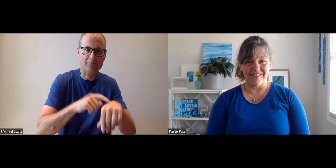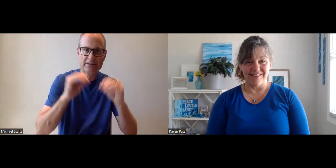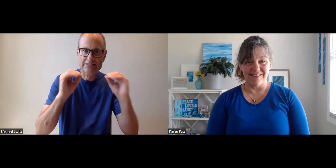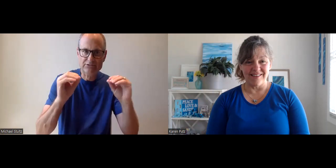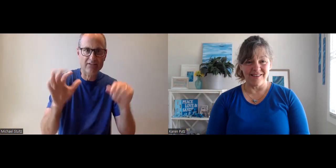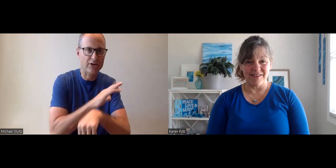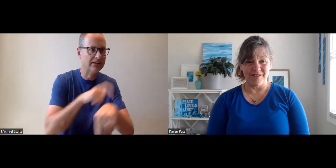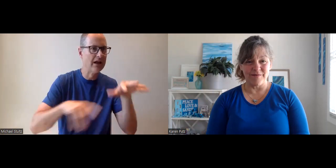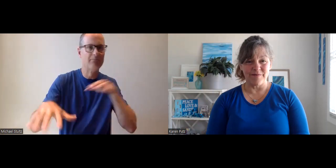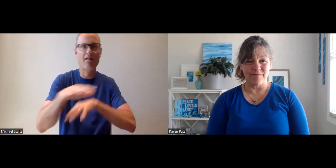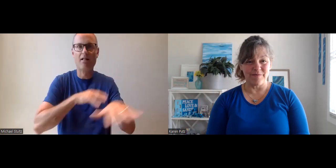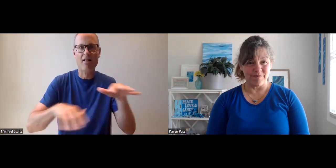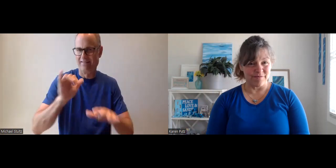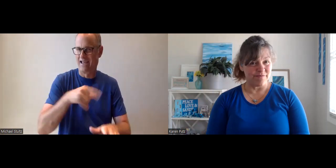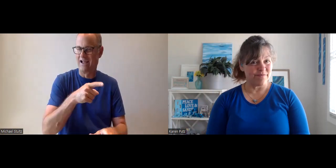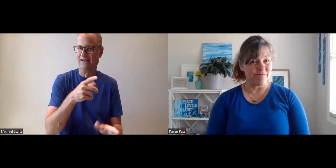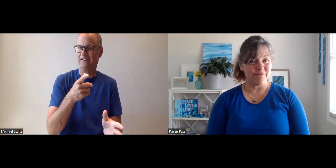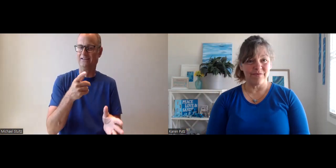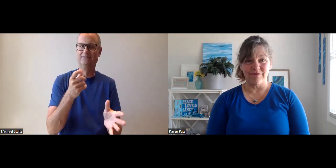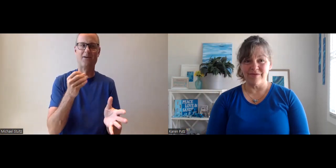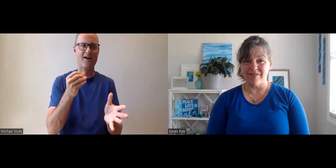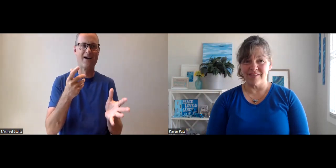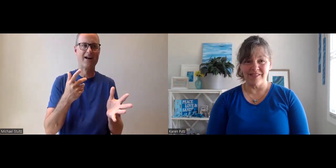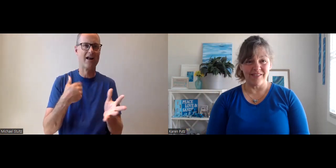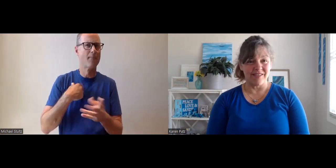and that would work full time. You know, I was teaching, there would be lot,